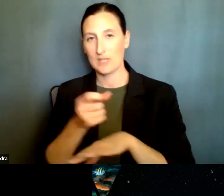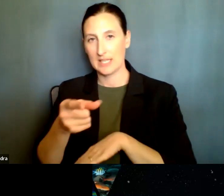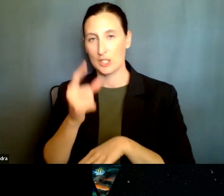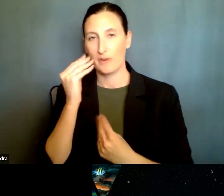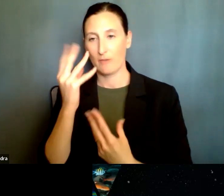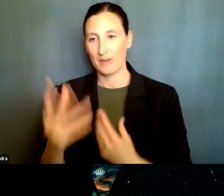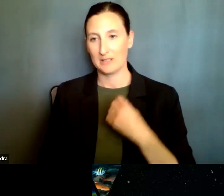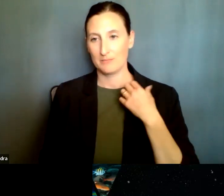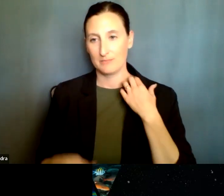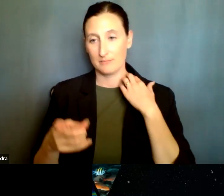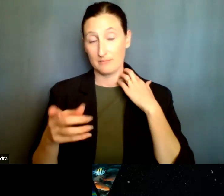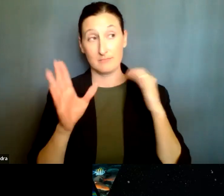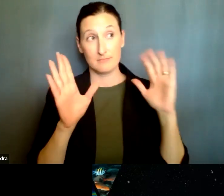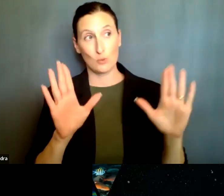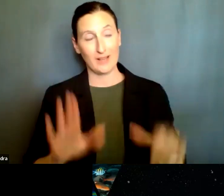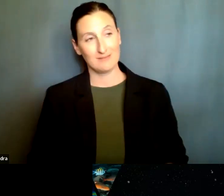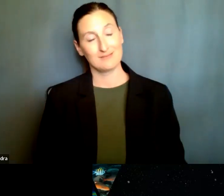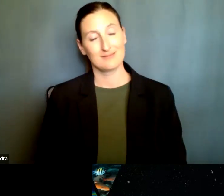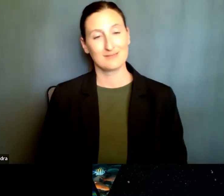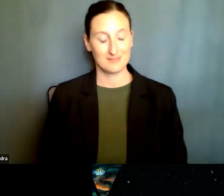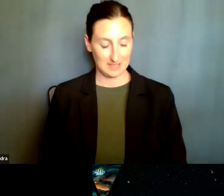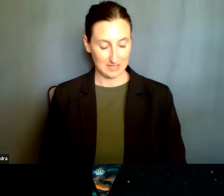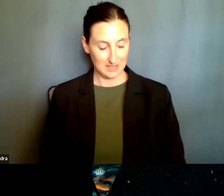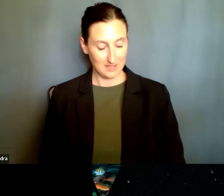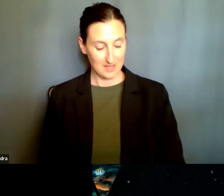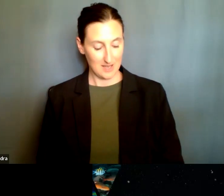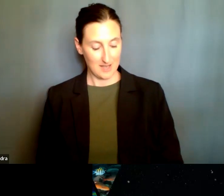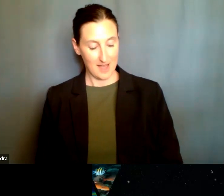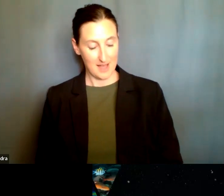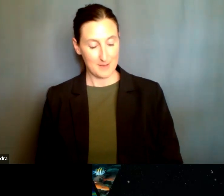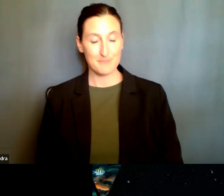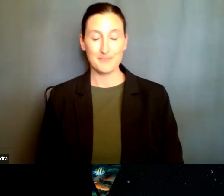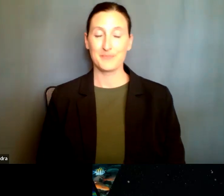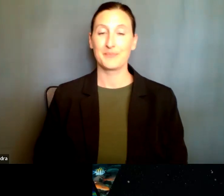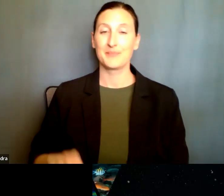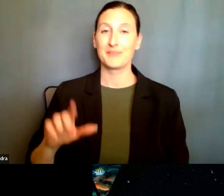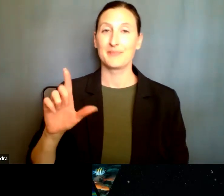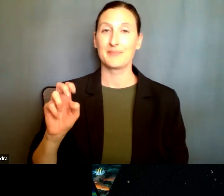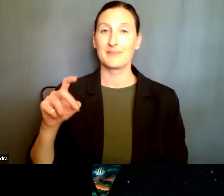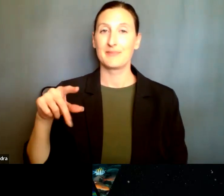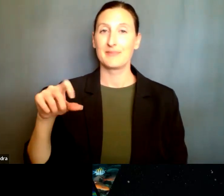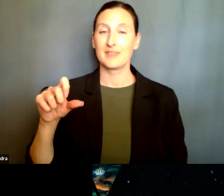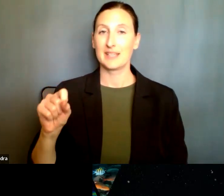Matthew Douglass: Great. Samantha Brewton Hunter: Let's see. The LEAPS solicitation says it focuses on institutions that do not